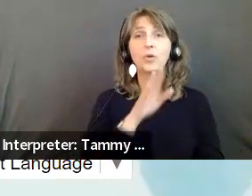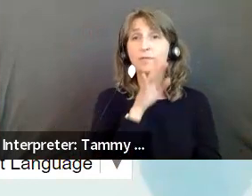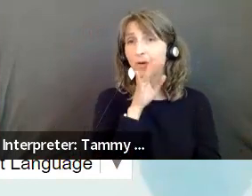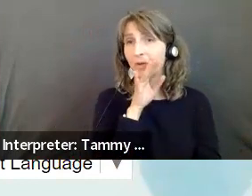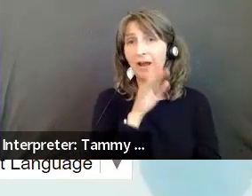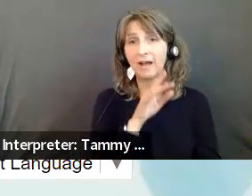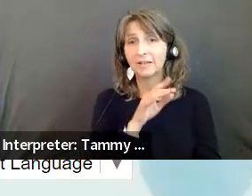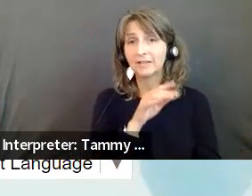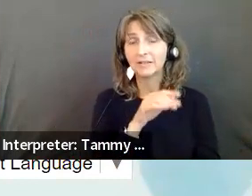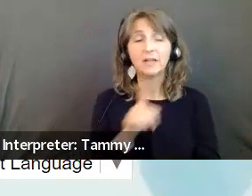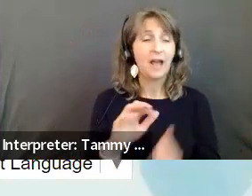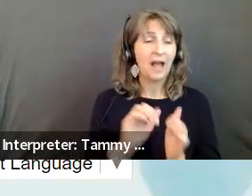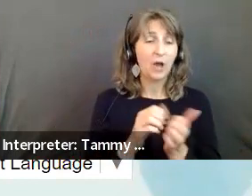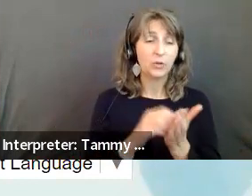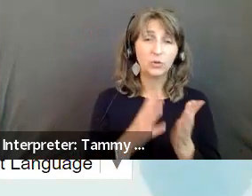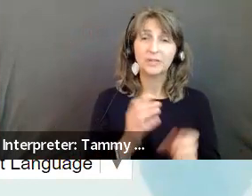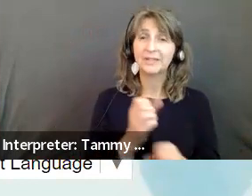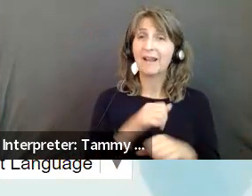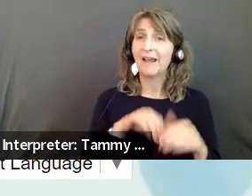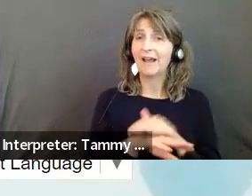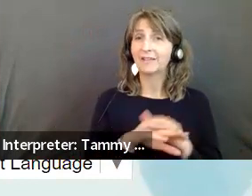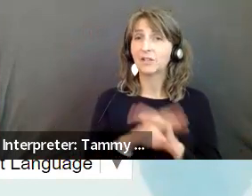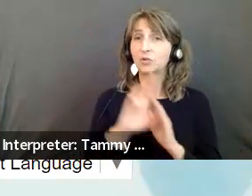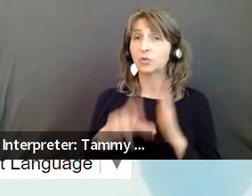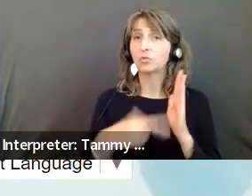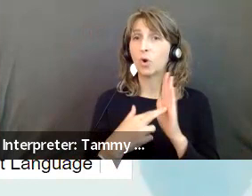Oh, how? Do students get access to role models?